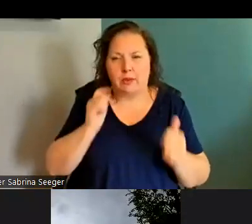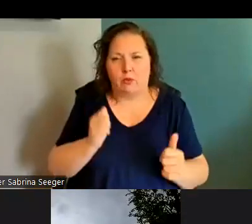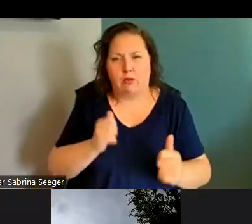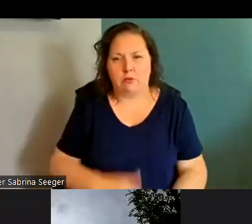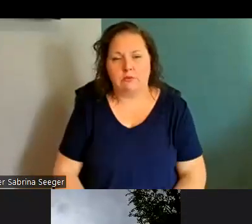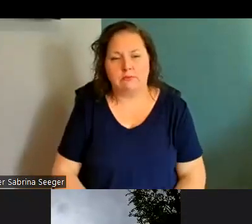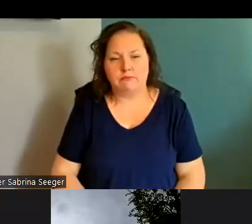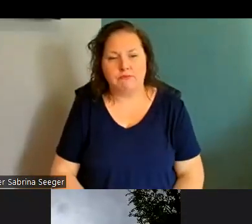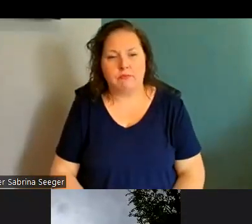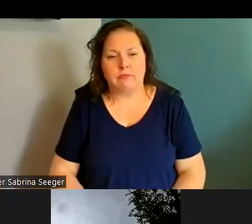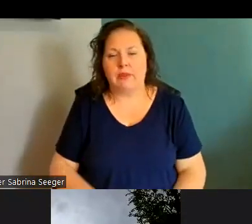not different than what I described here.